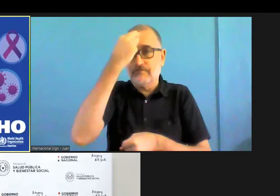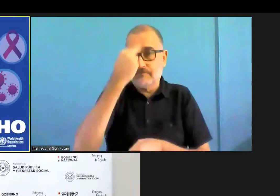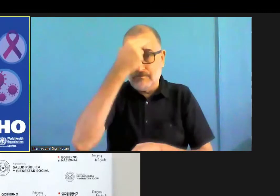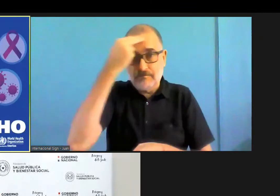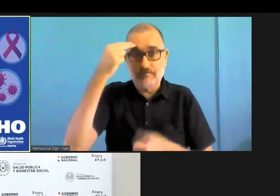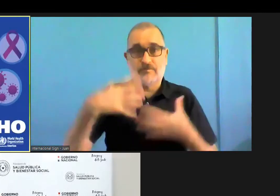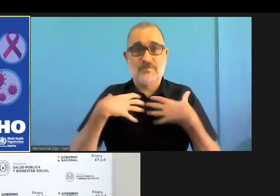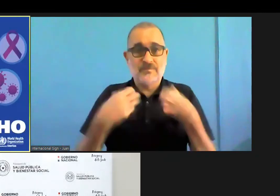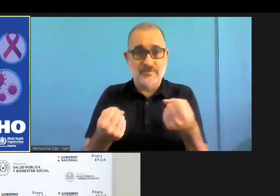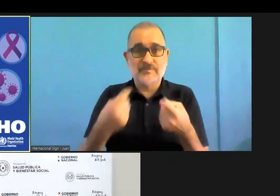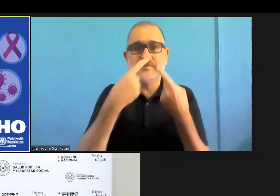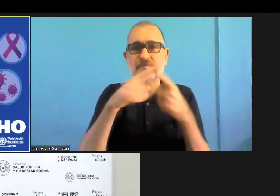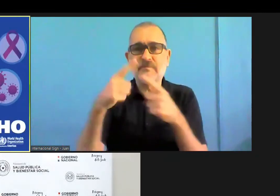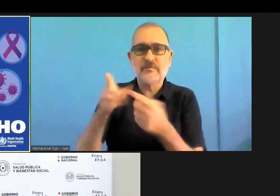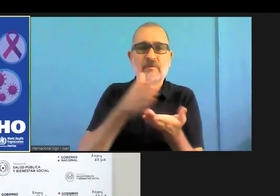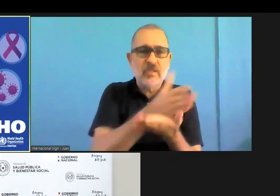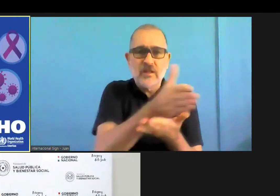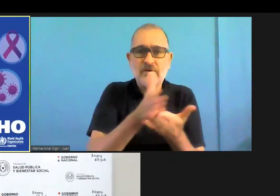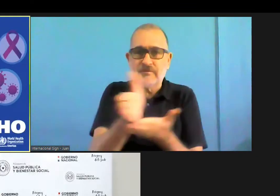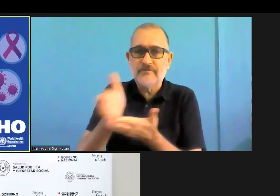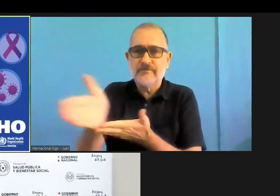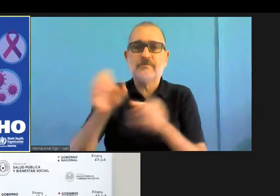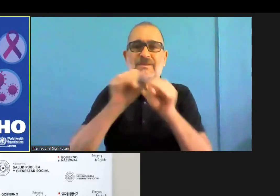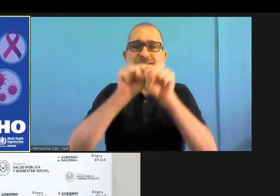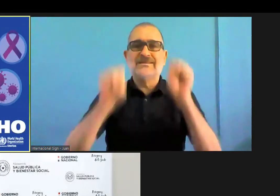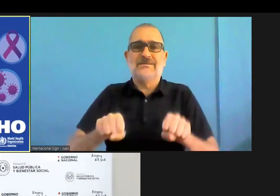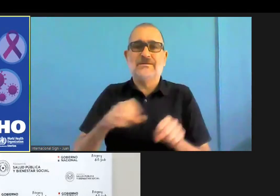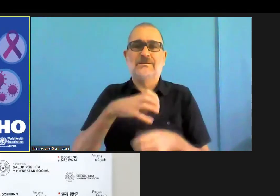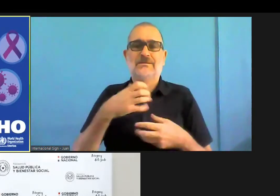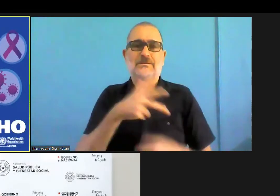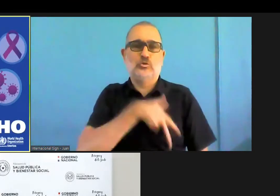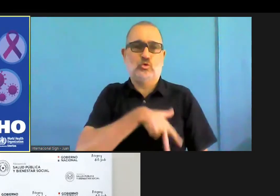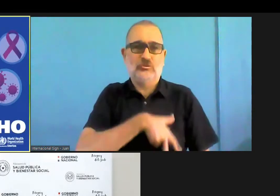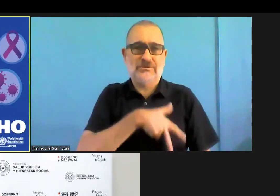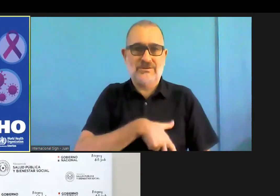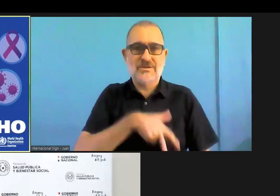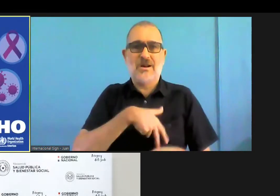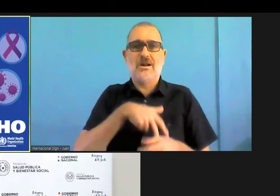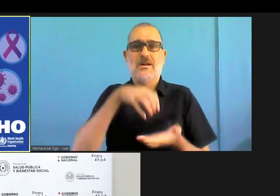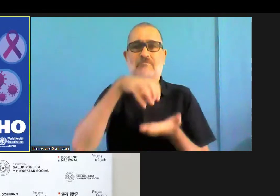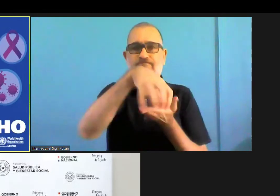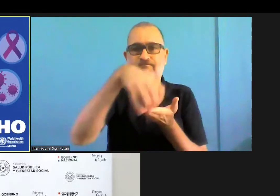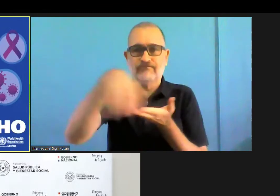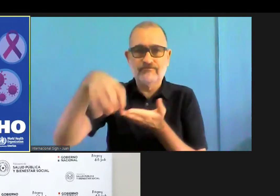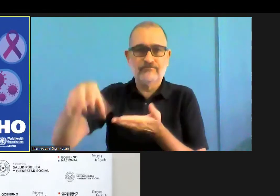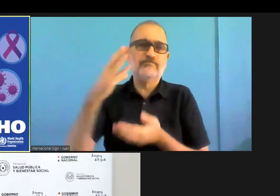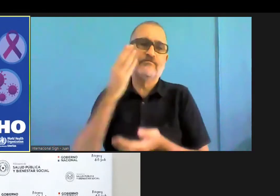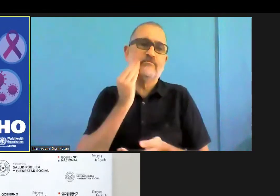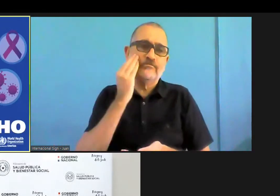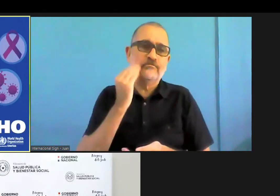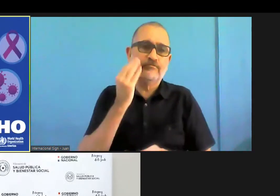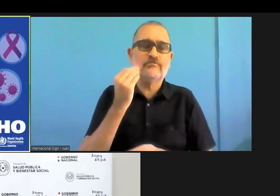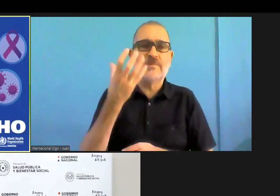And he's joined here today by two members of his team , the director general of health surveillance, and